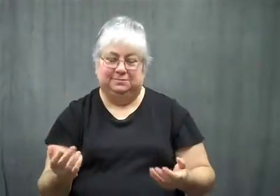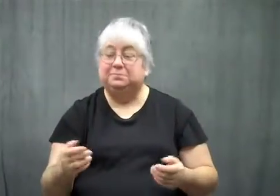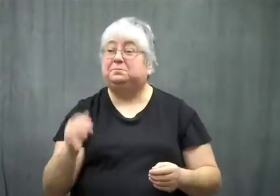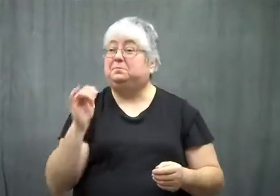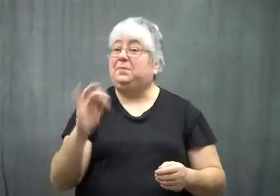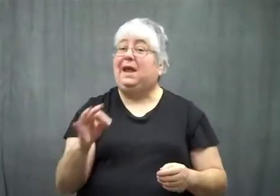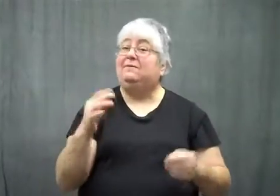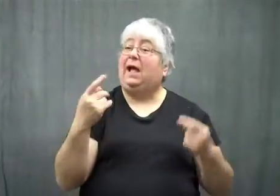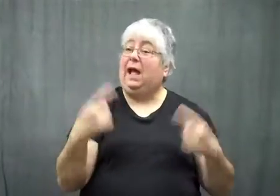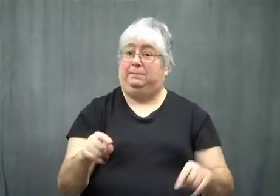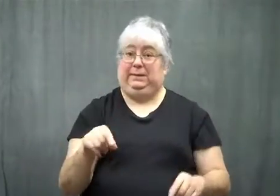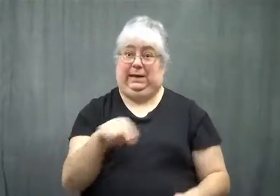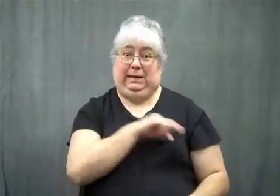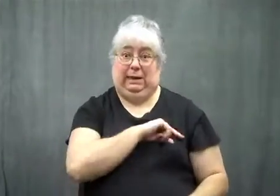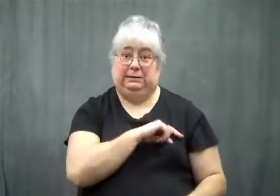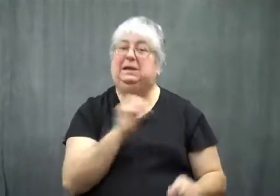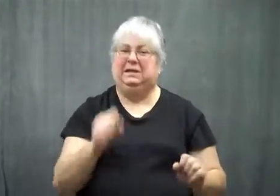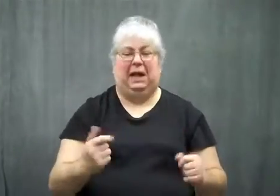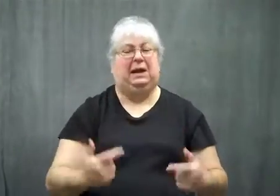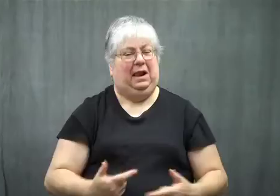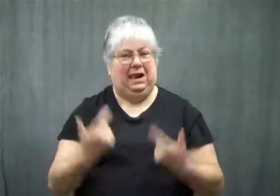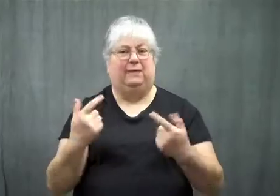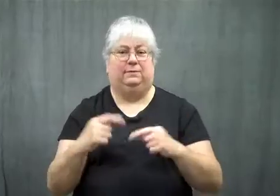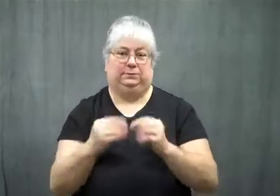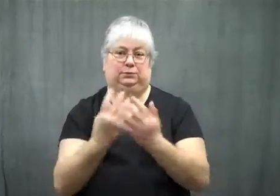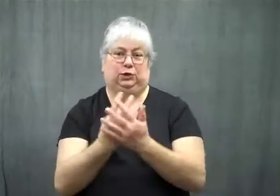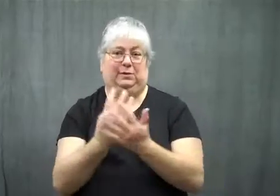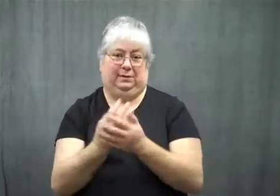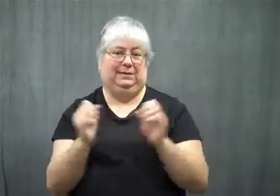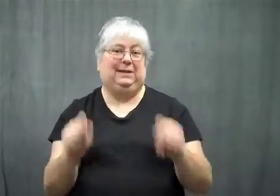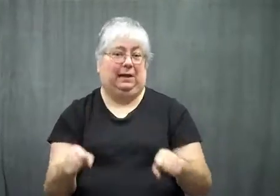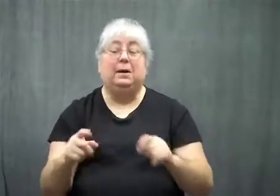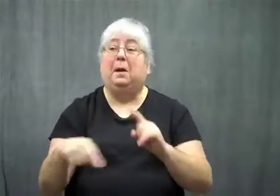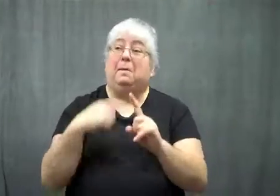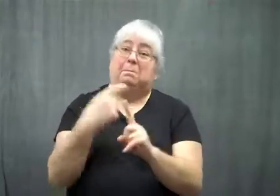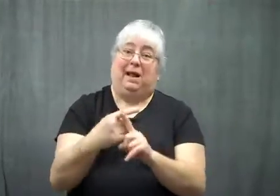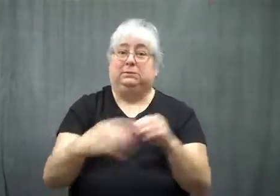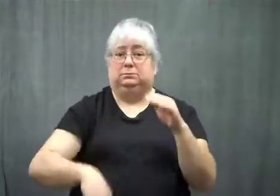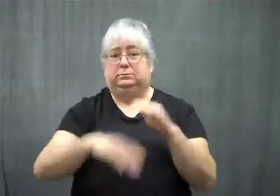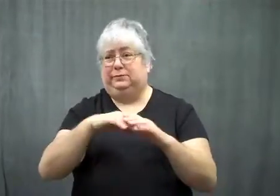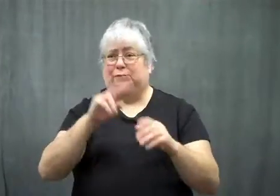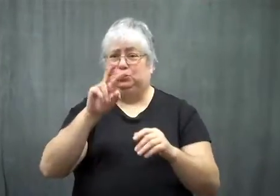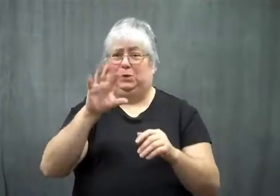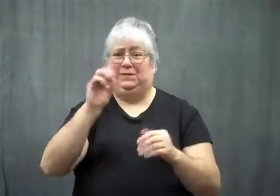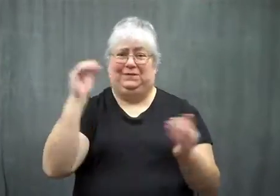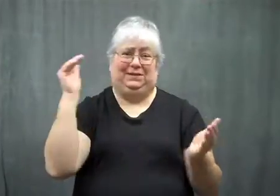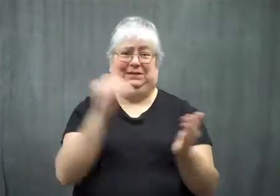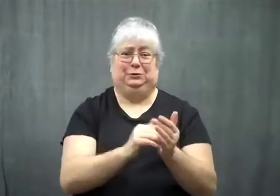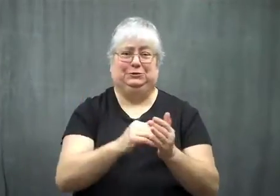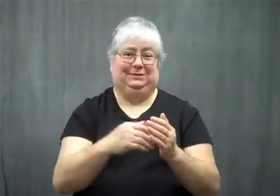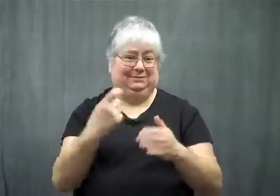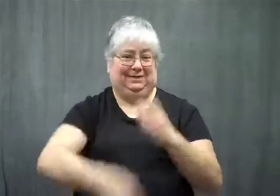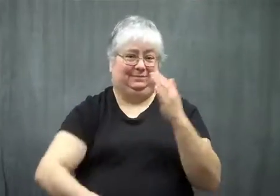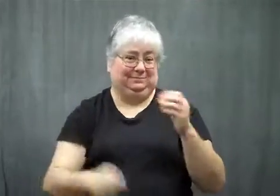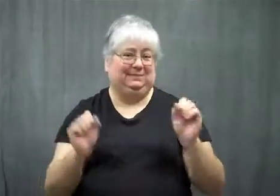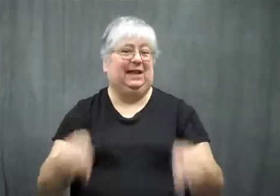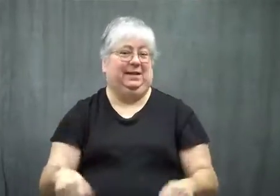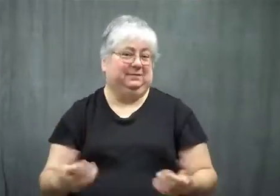If convicted, he could face life in prison plus a fine of up to $250,000.